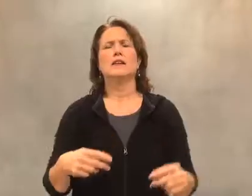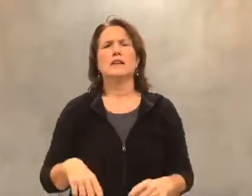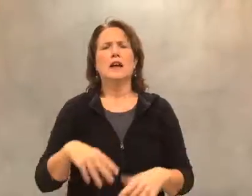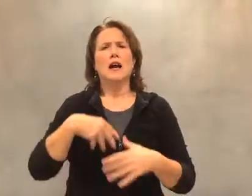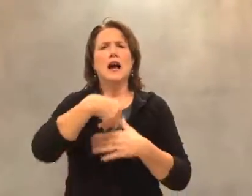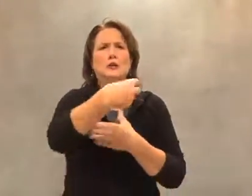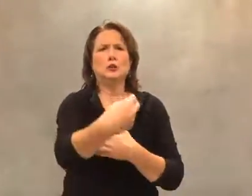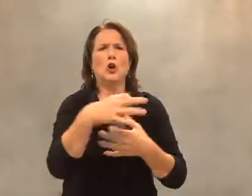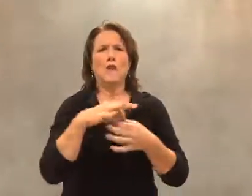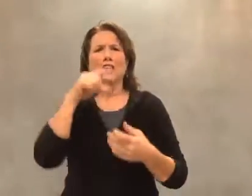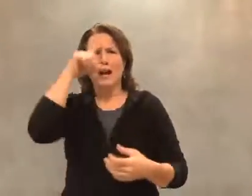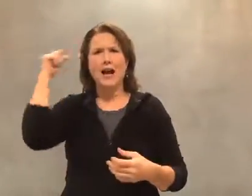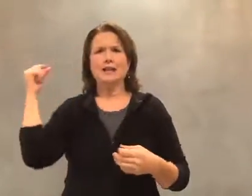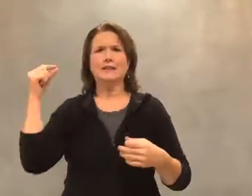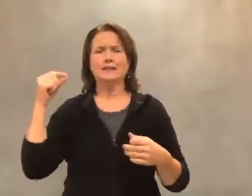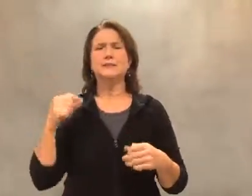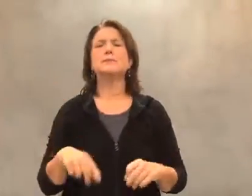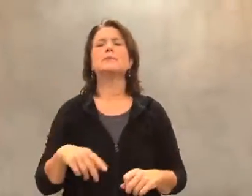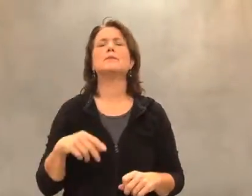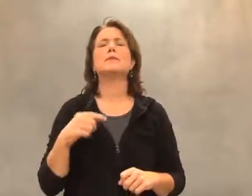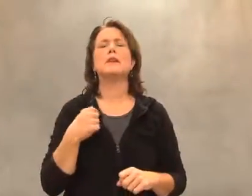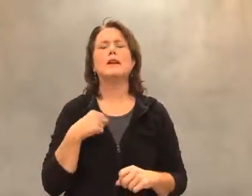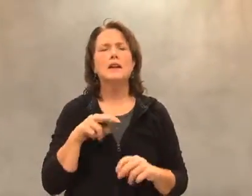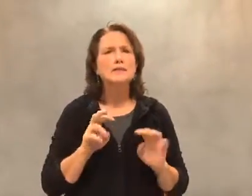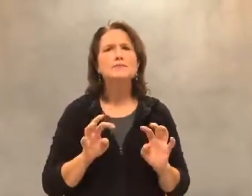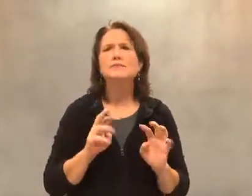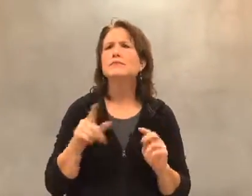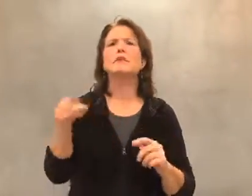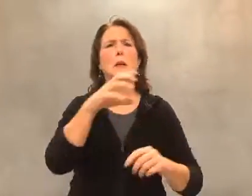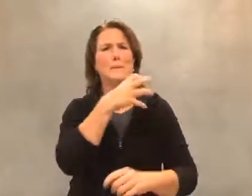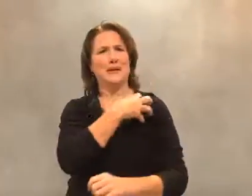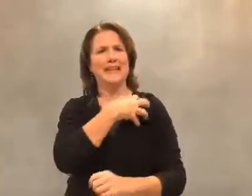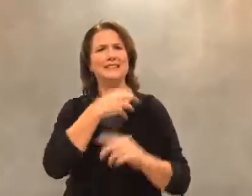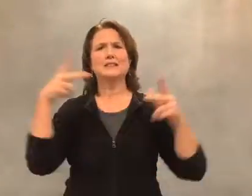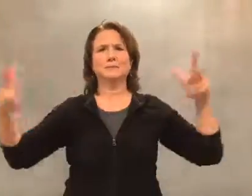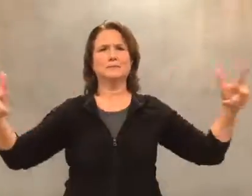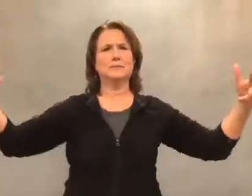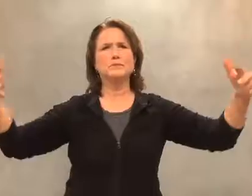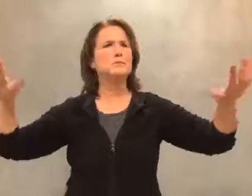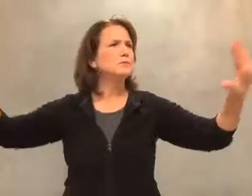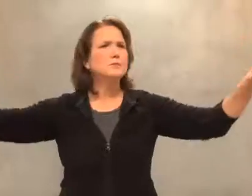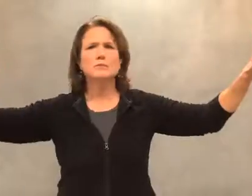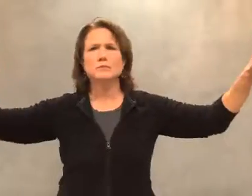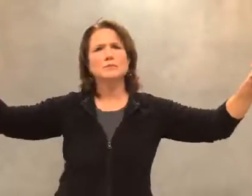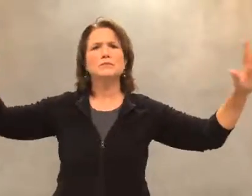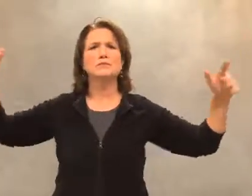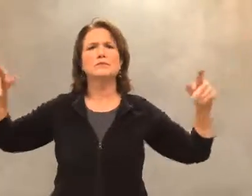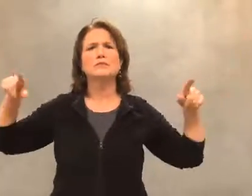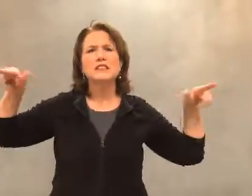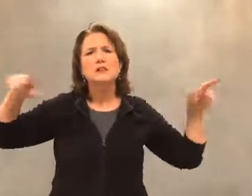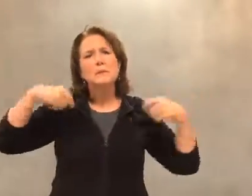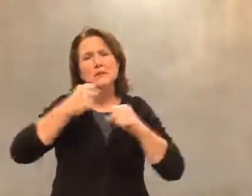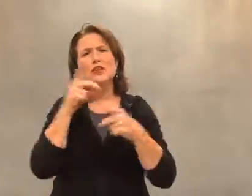This was outside of Gallaudet.